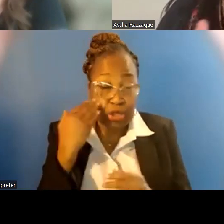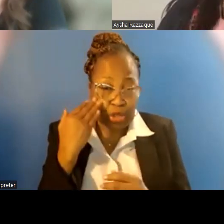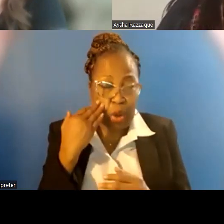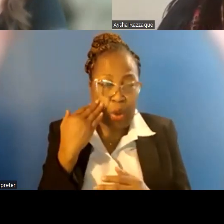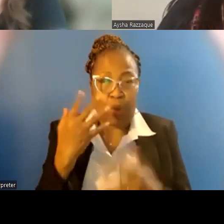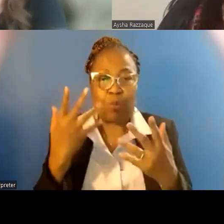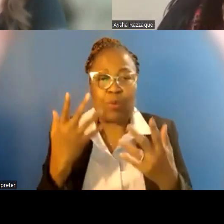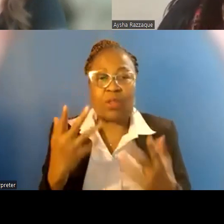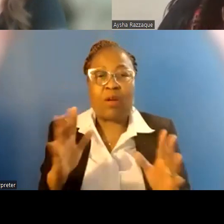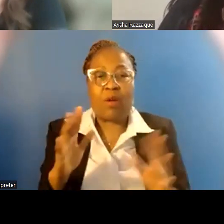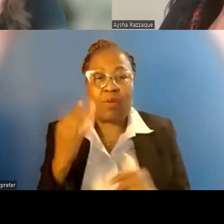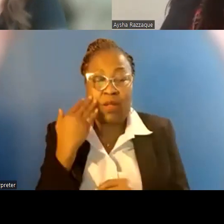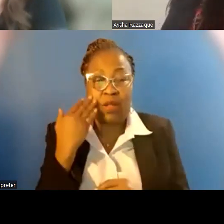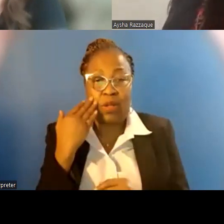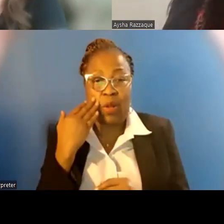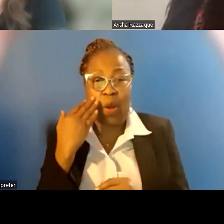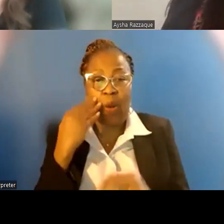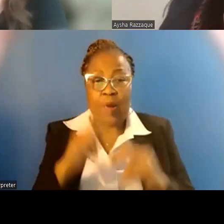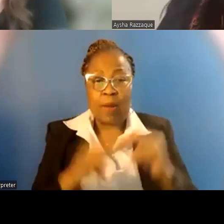build the conversation from there.